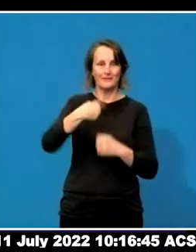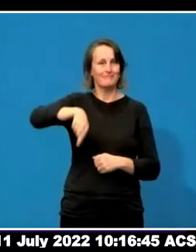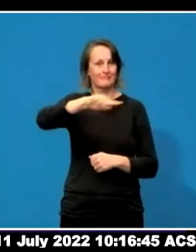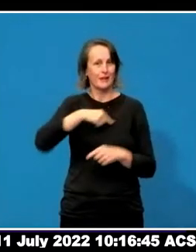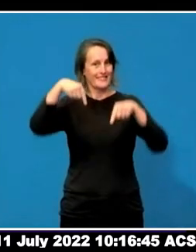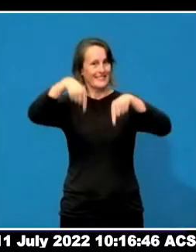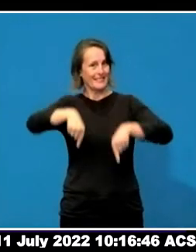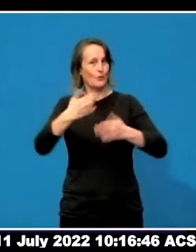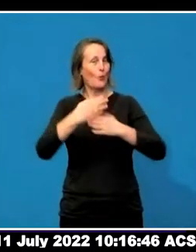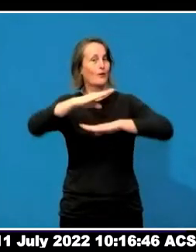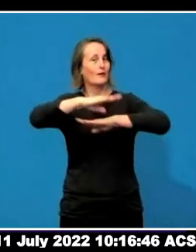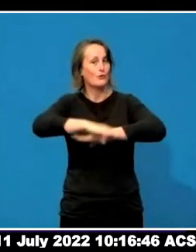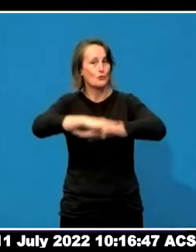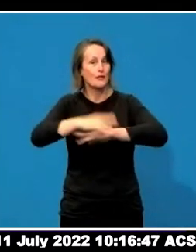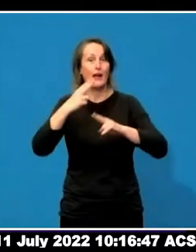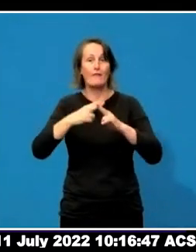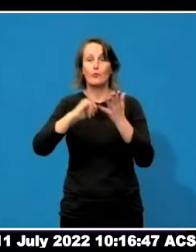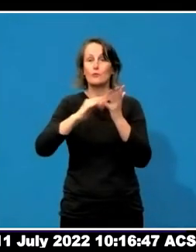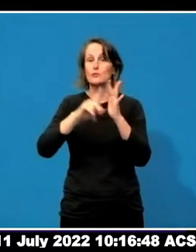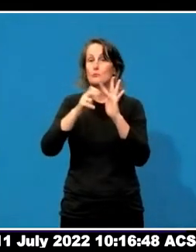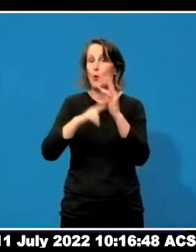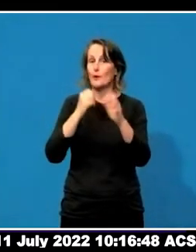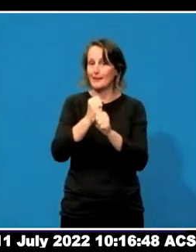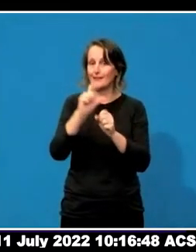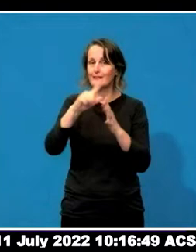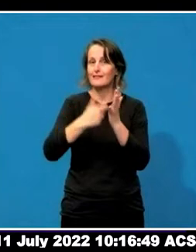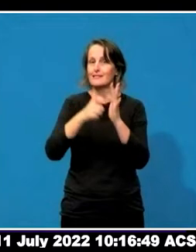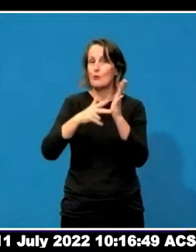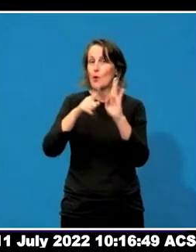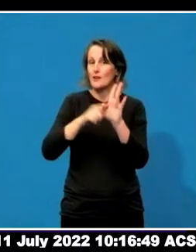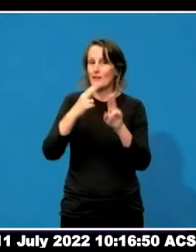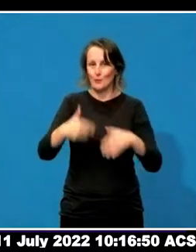performing the smoking ceremony this morning, in which we all participated.